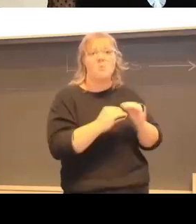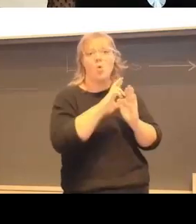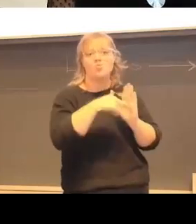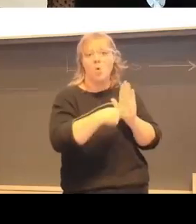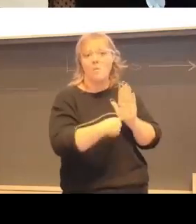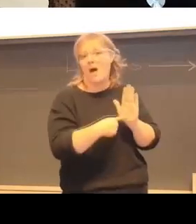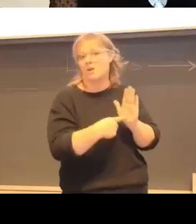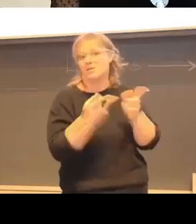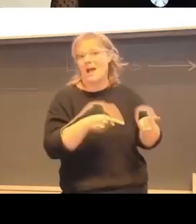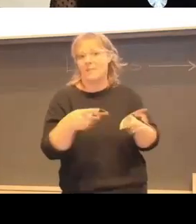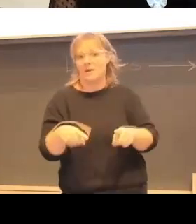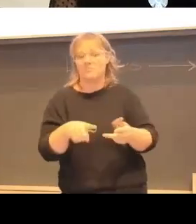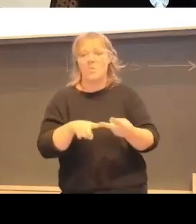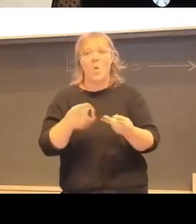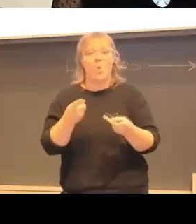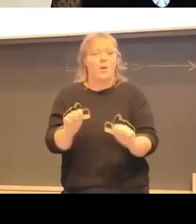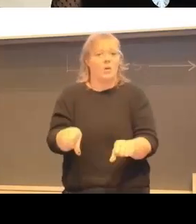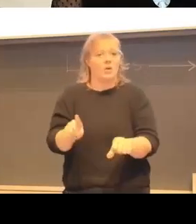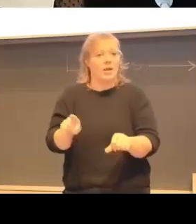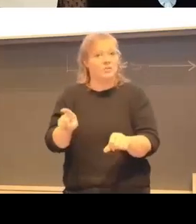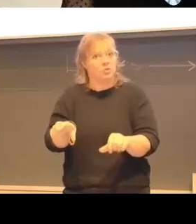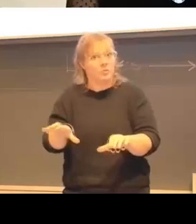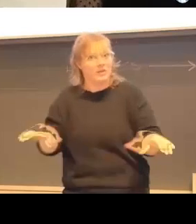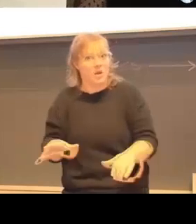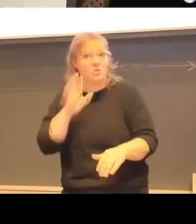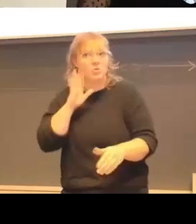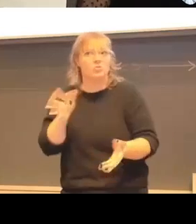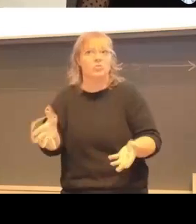what could could and should be done to promote learner Wellness because when you're arriving